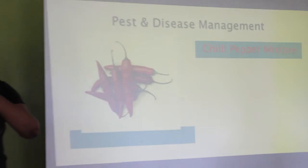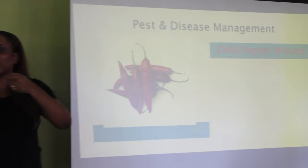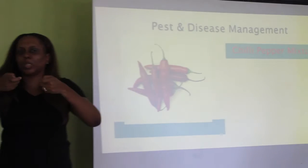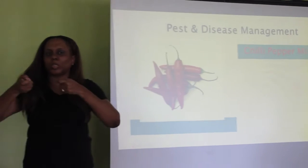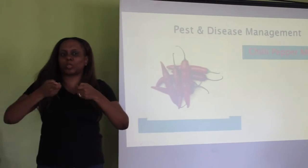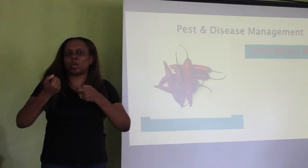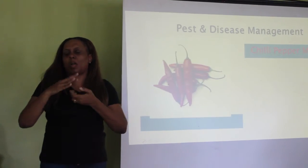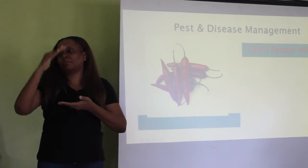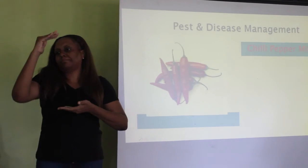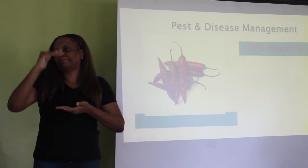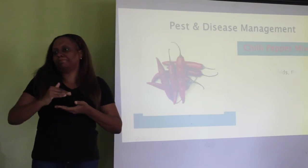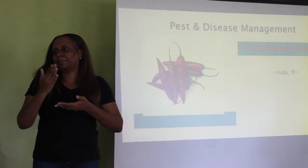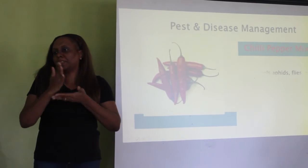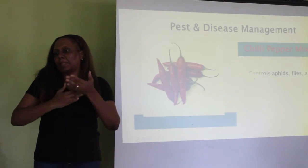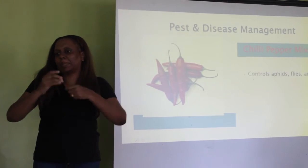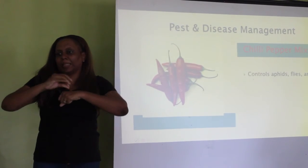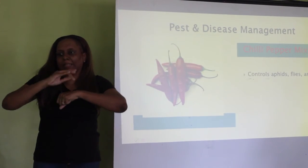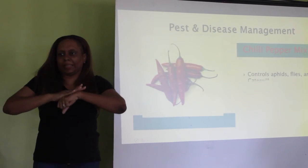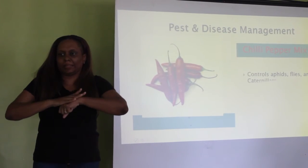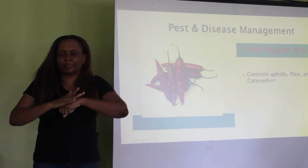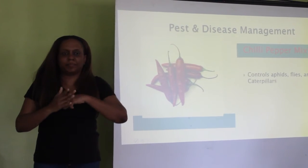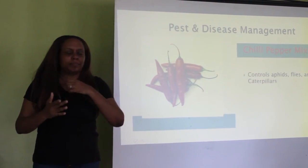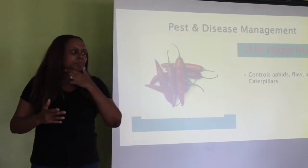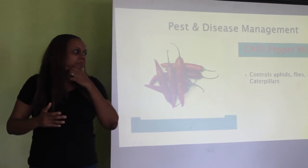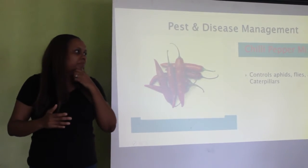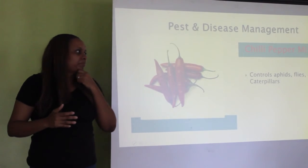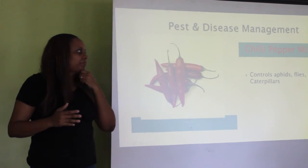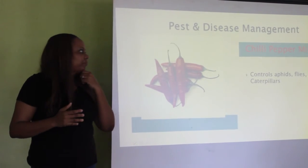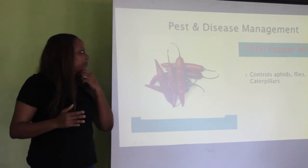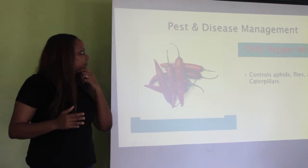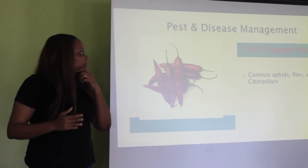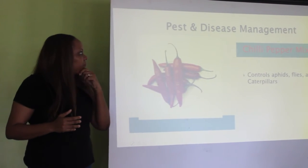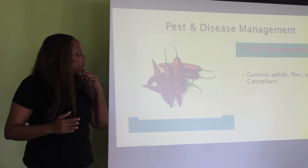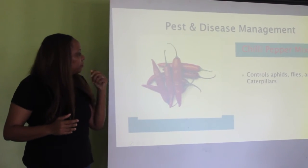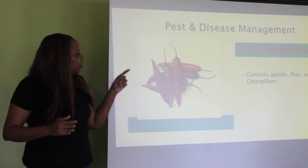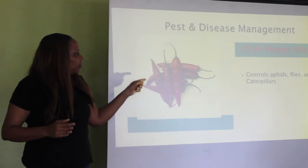some of these insects and this one is called a chili pepper mix